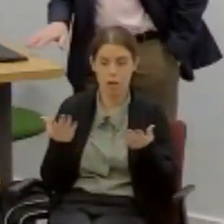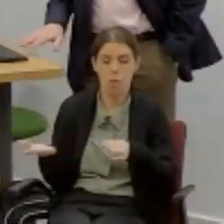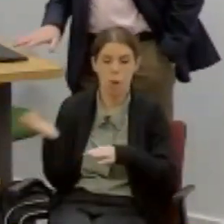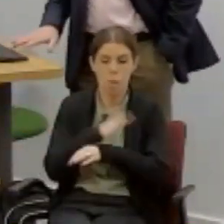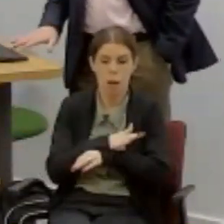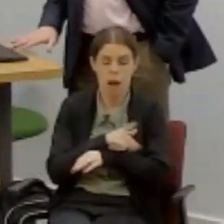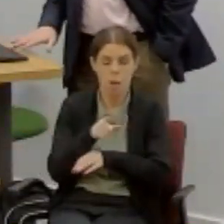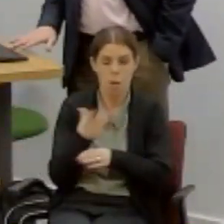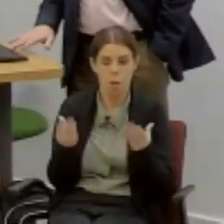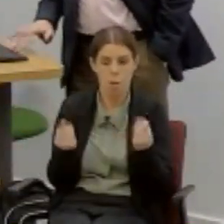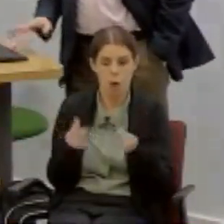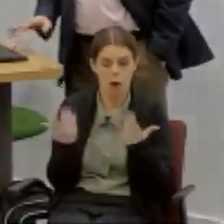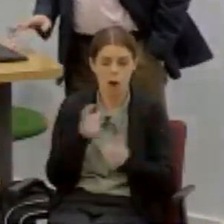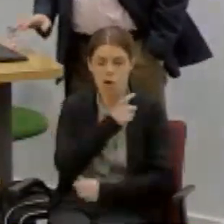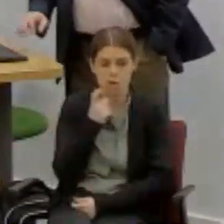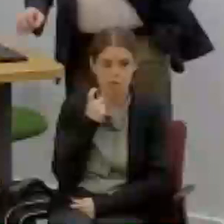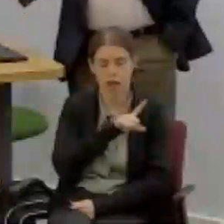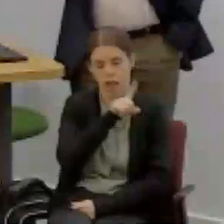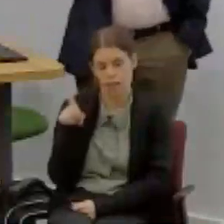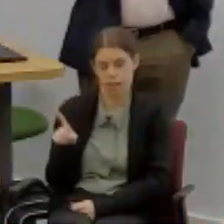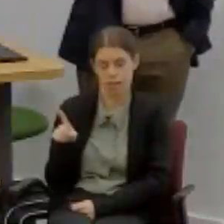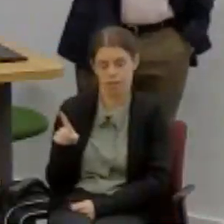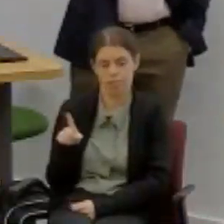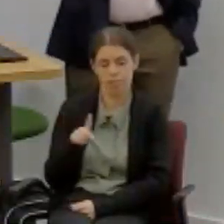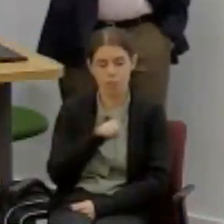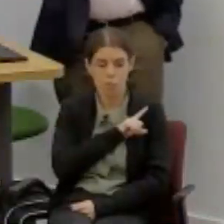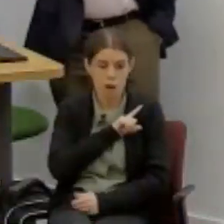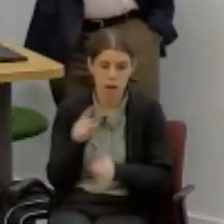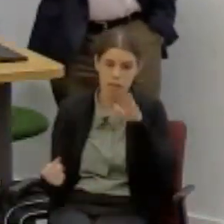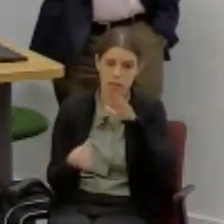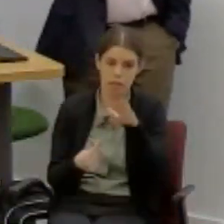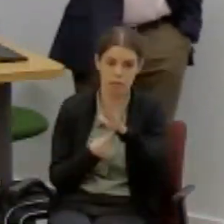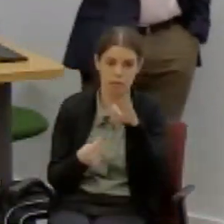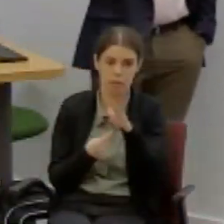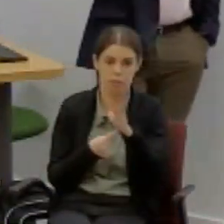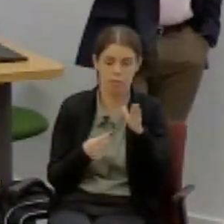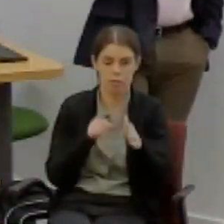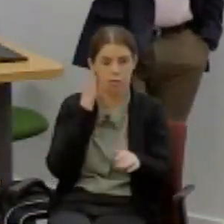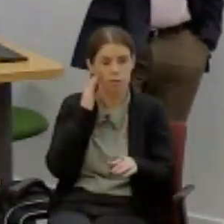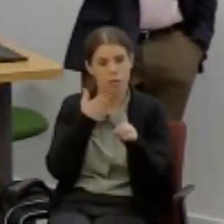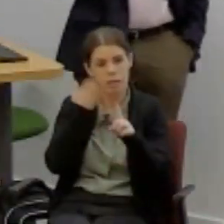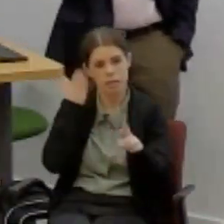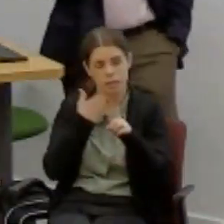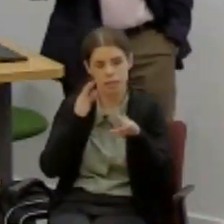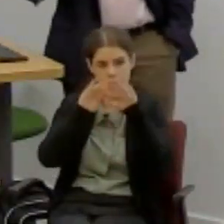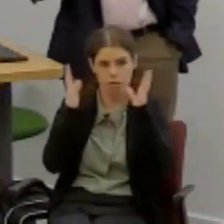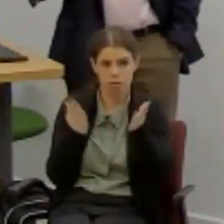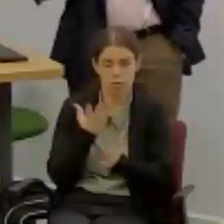The reason that's important is because what we would they want to do once we'd identified that footballers had a higher risk of gender.